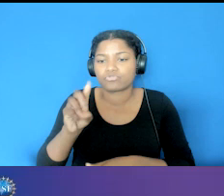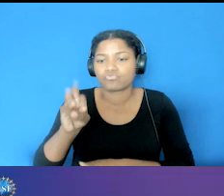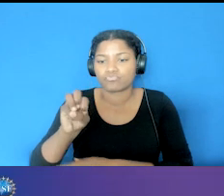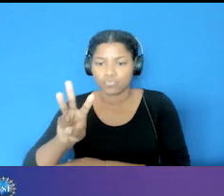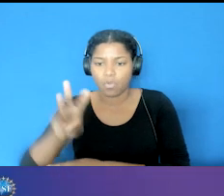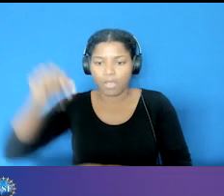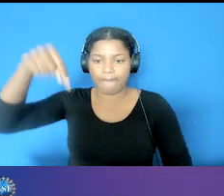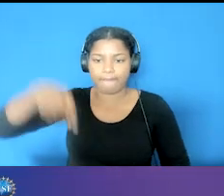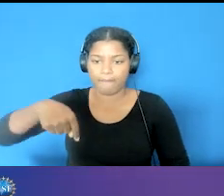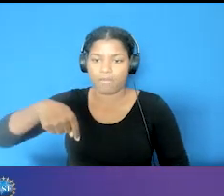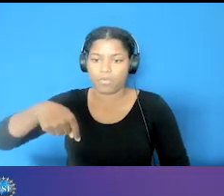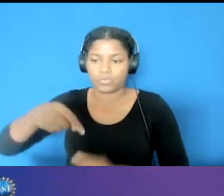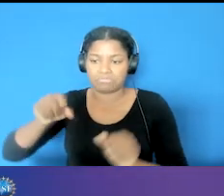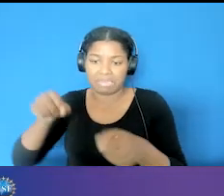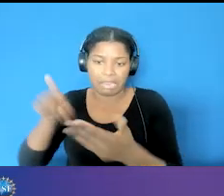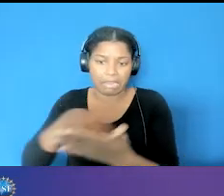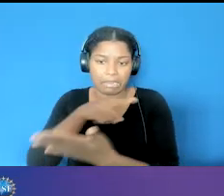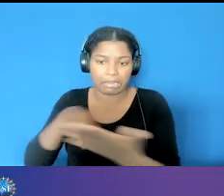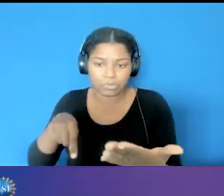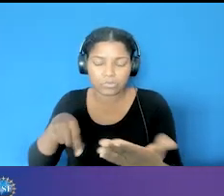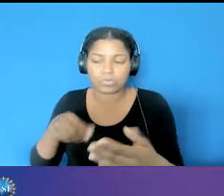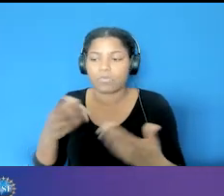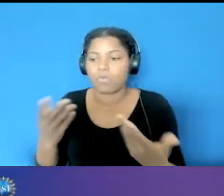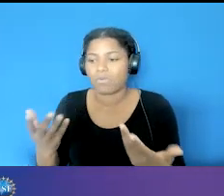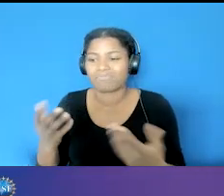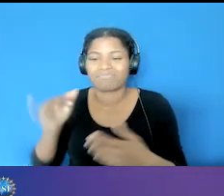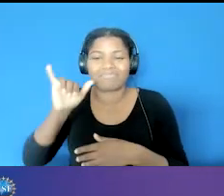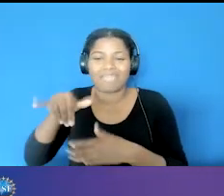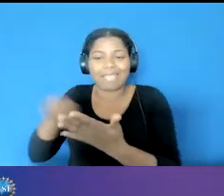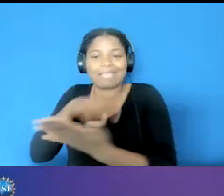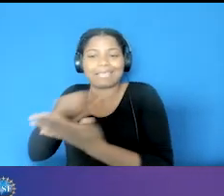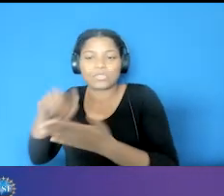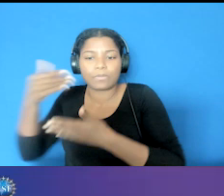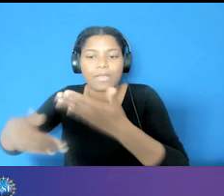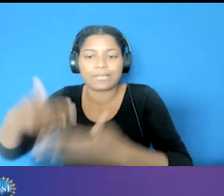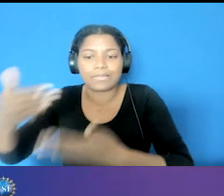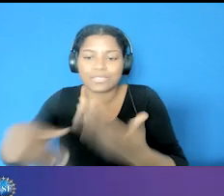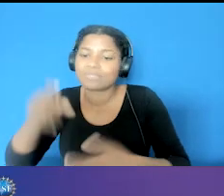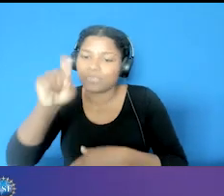by that accounting close -- accounting system close date.